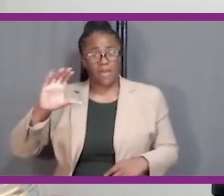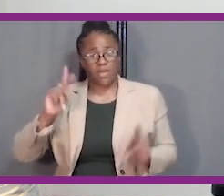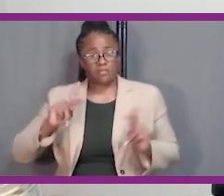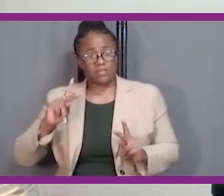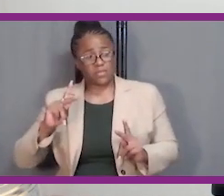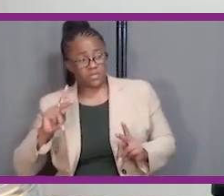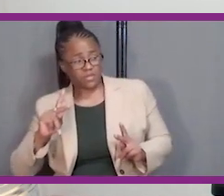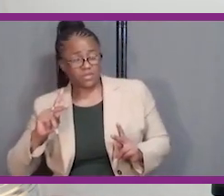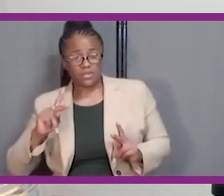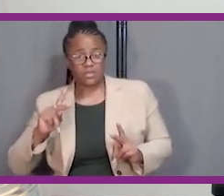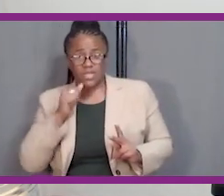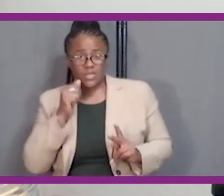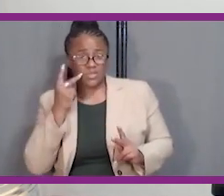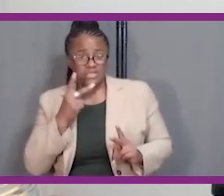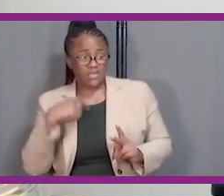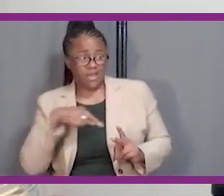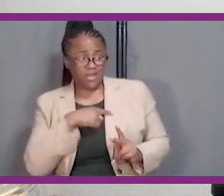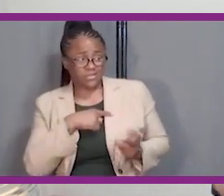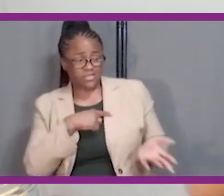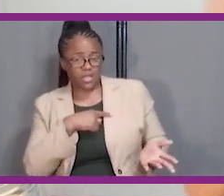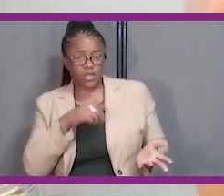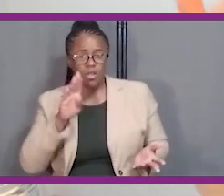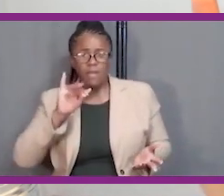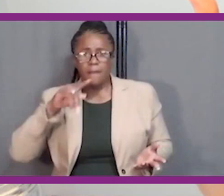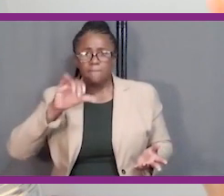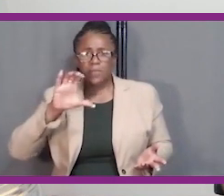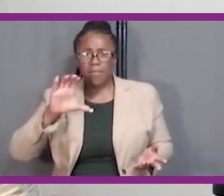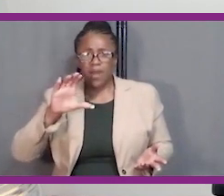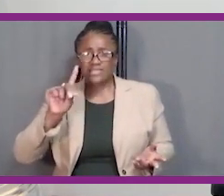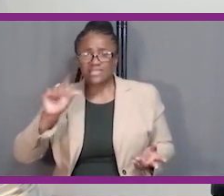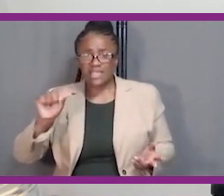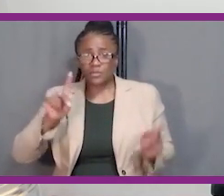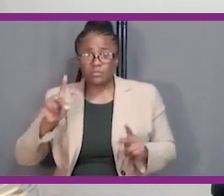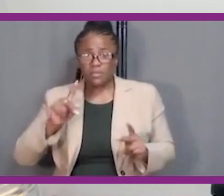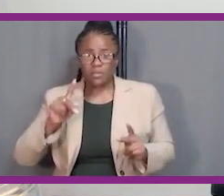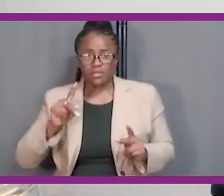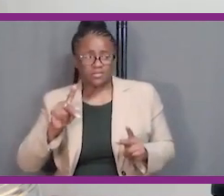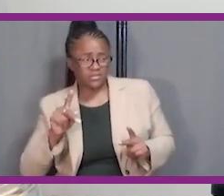were never given the power, decision making power, were never put in positions of power.